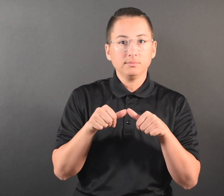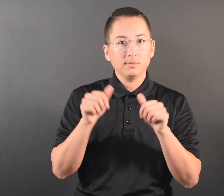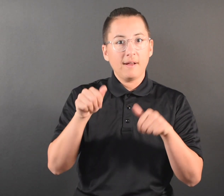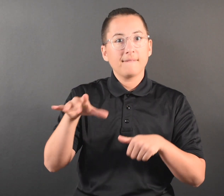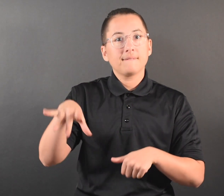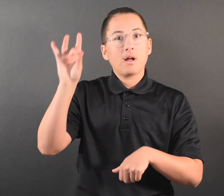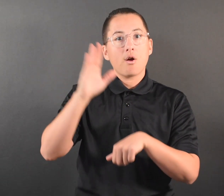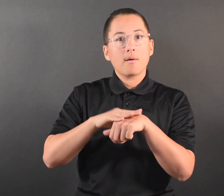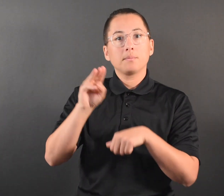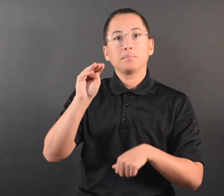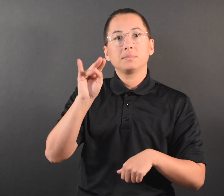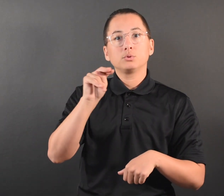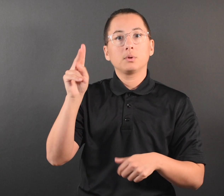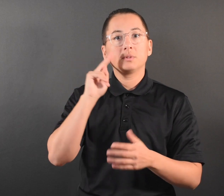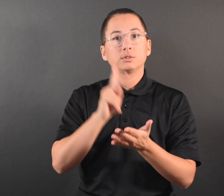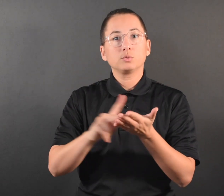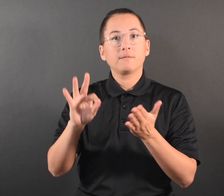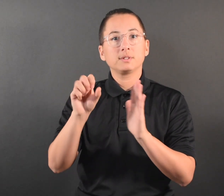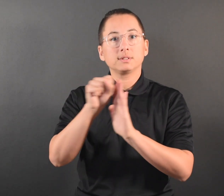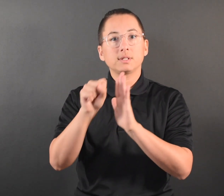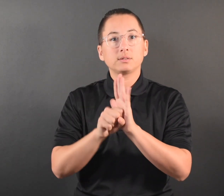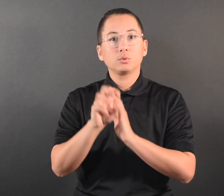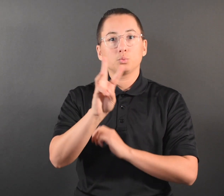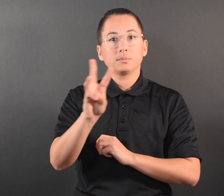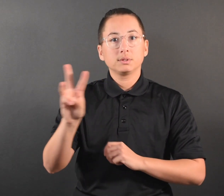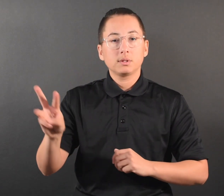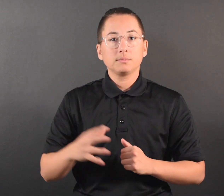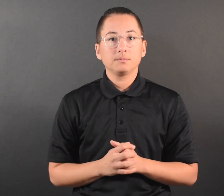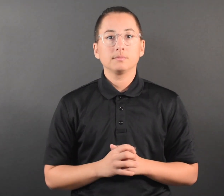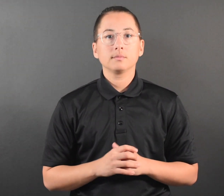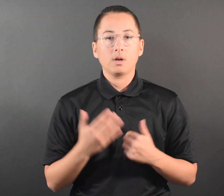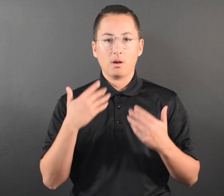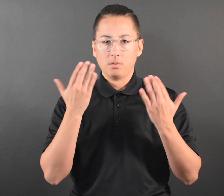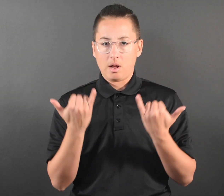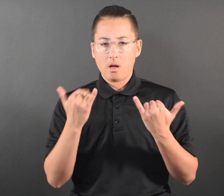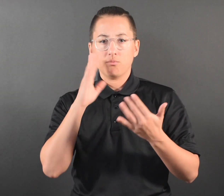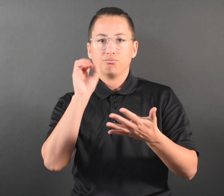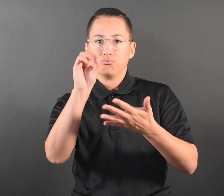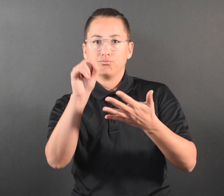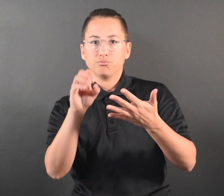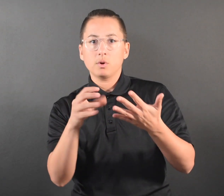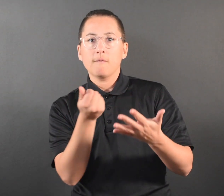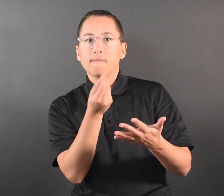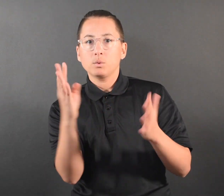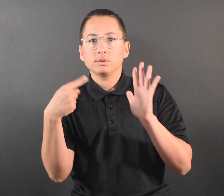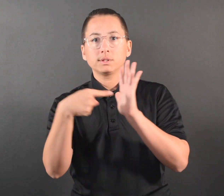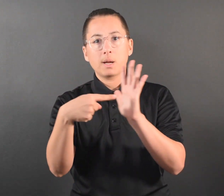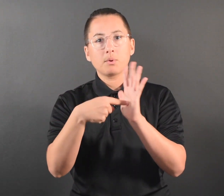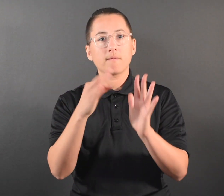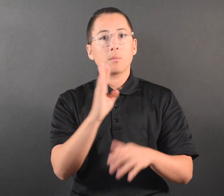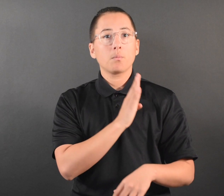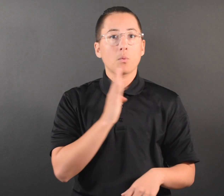Secretary of State’s website. Below are examples of boards seeking applicants.